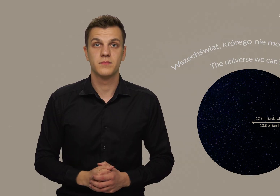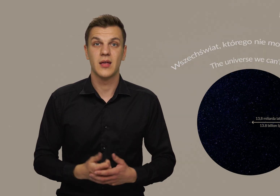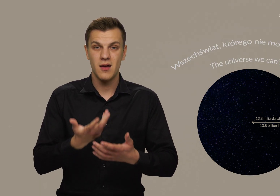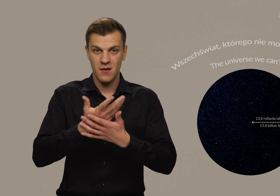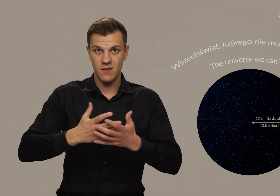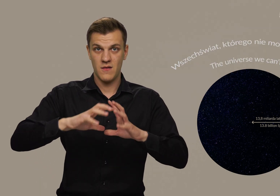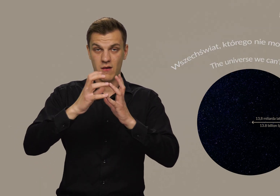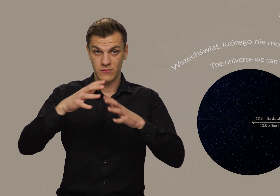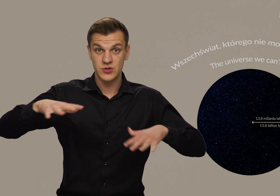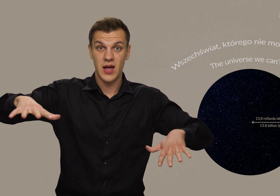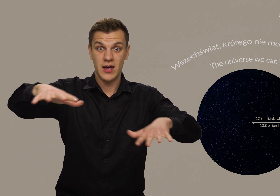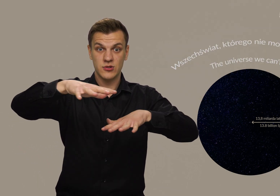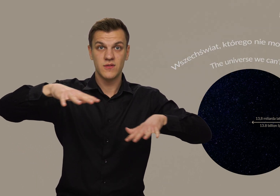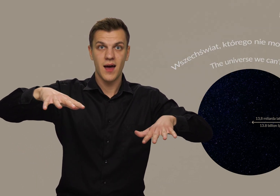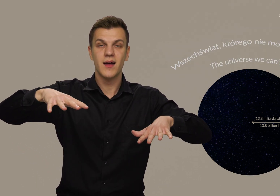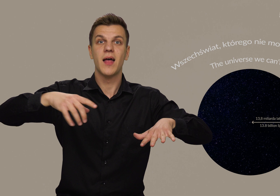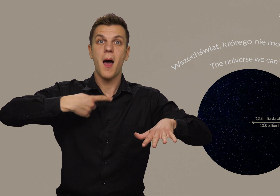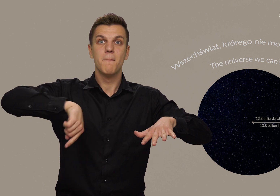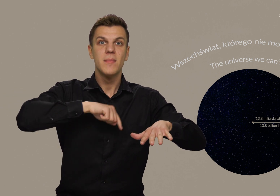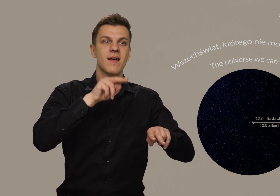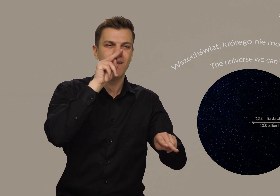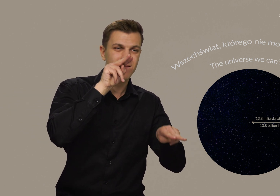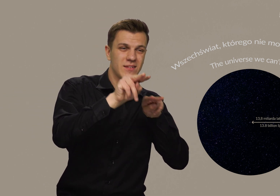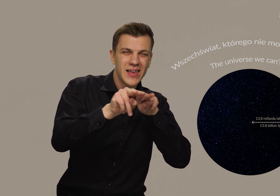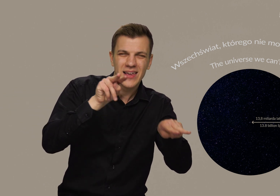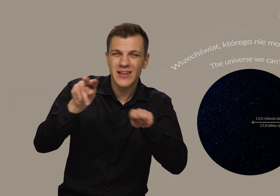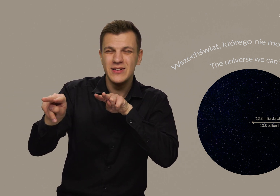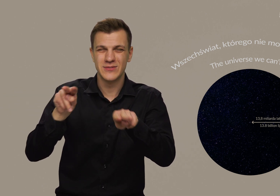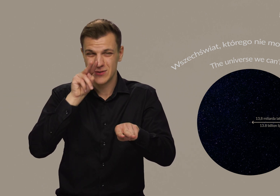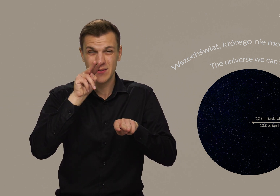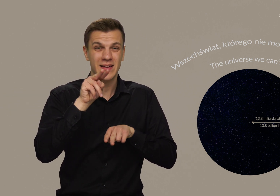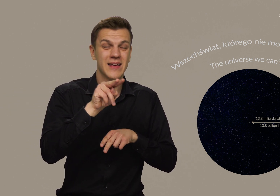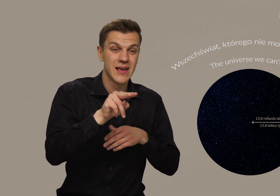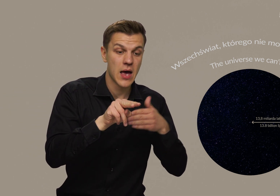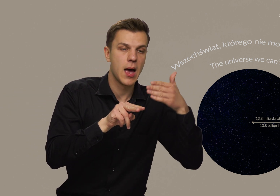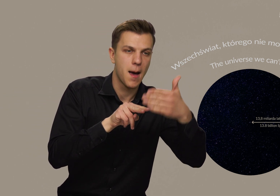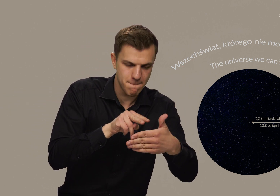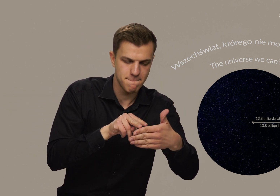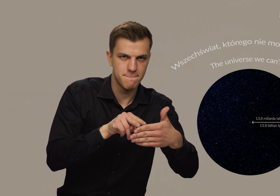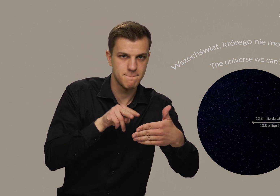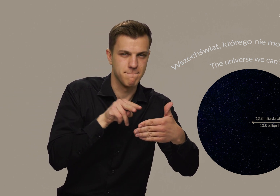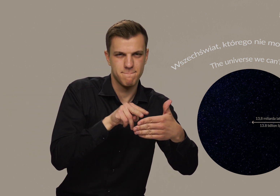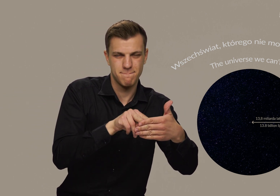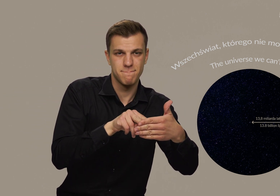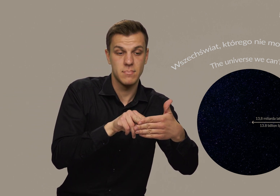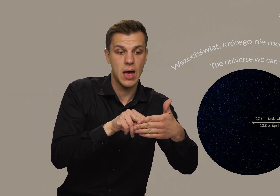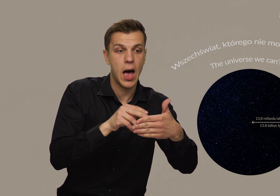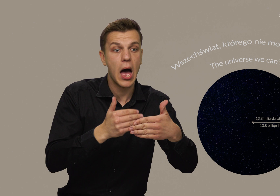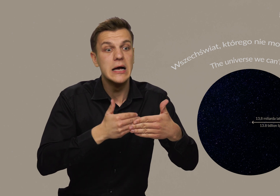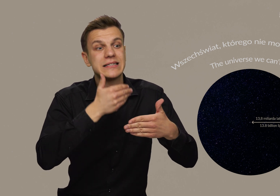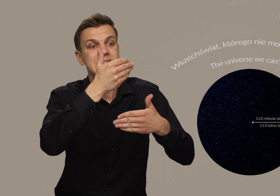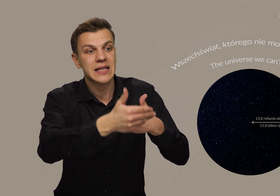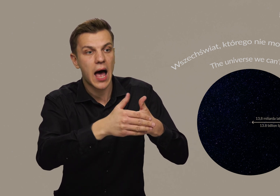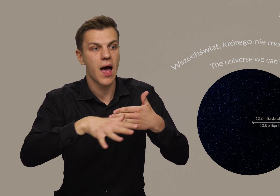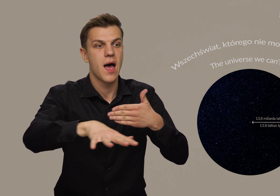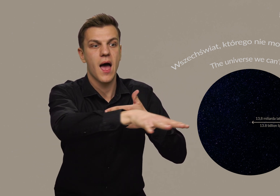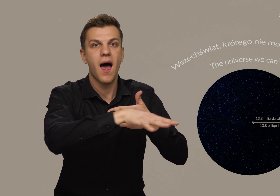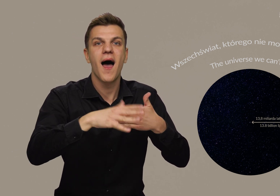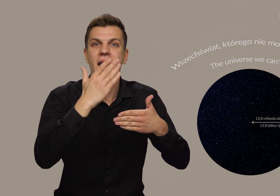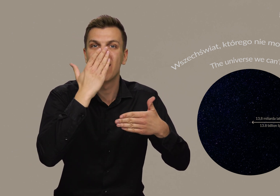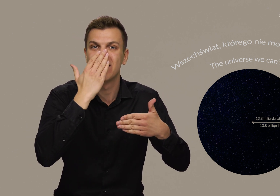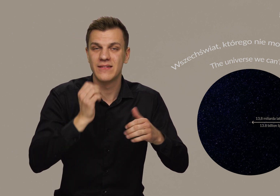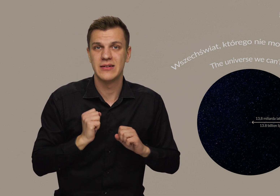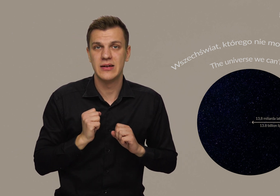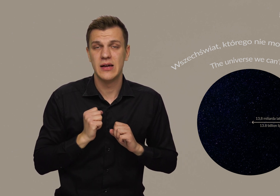And what's next? What is there where we can't see anything anymore?